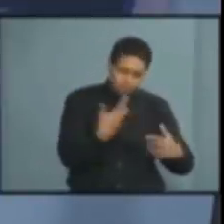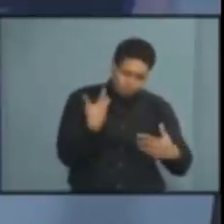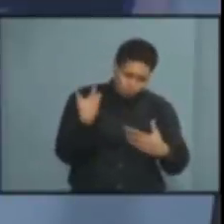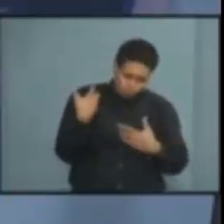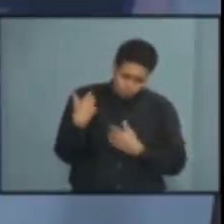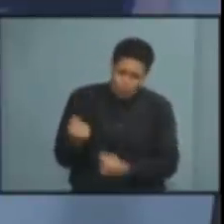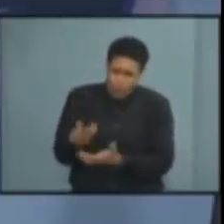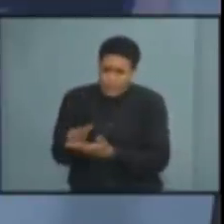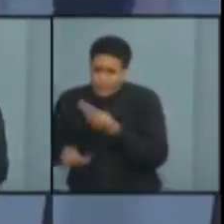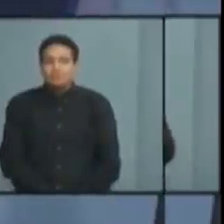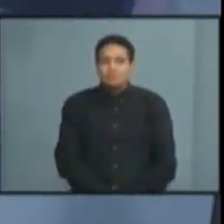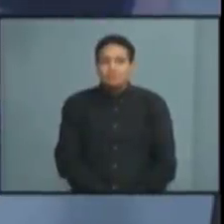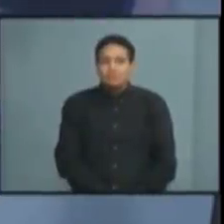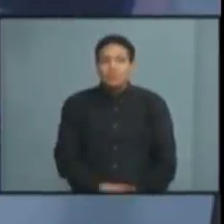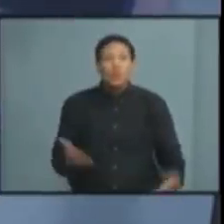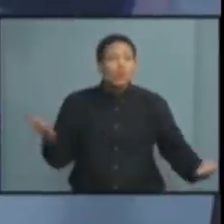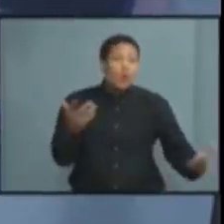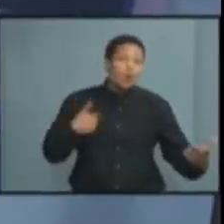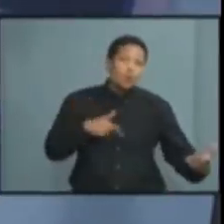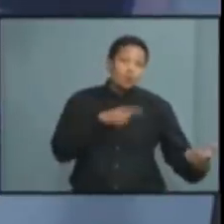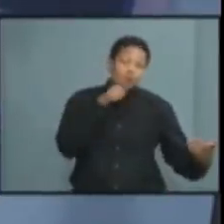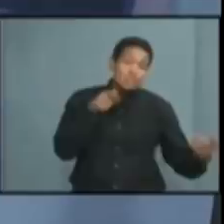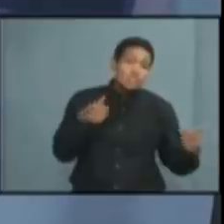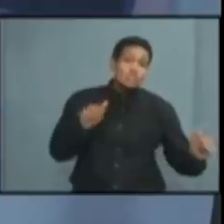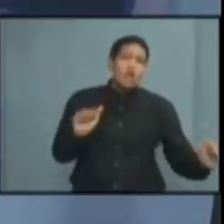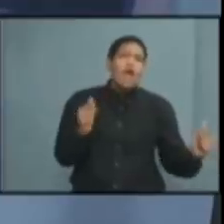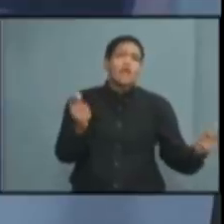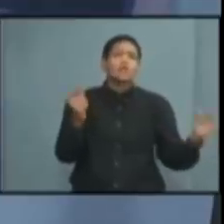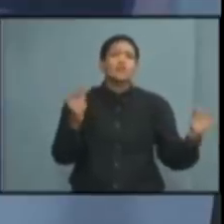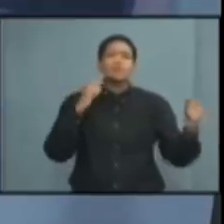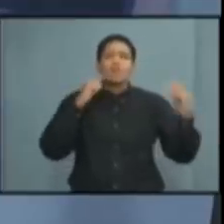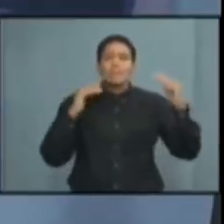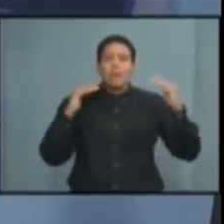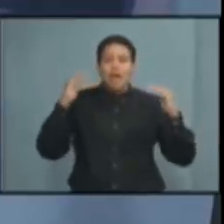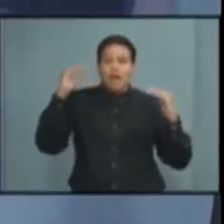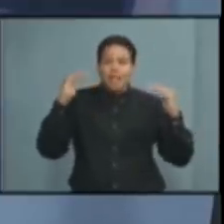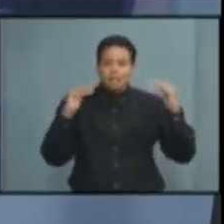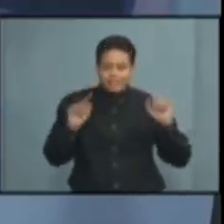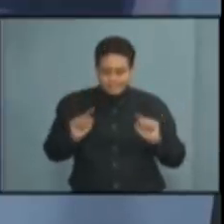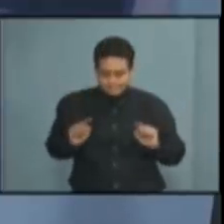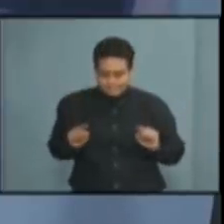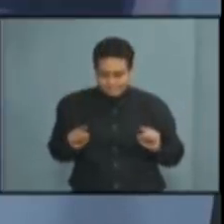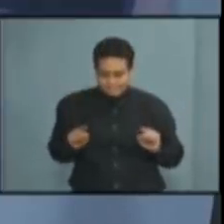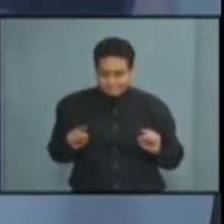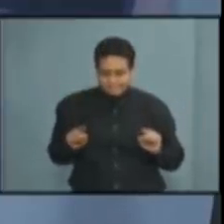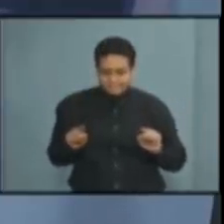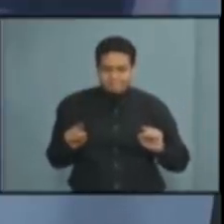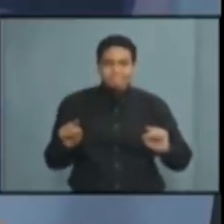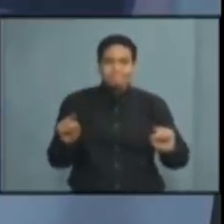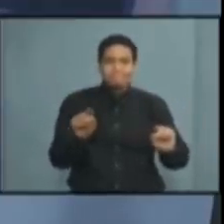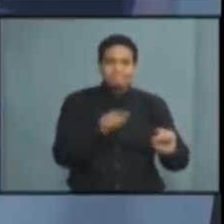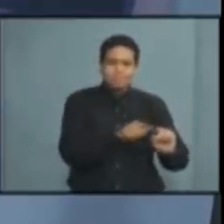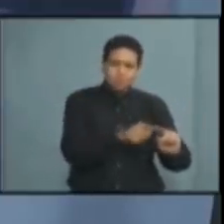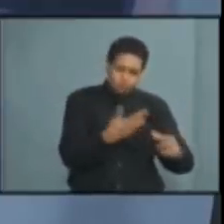what we have been trying to do is a balance between very strong economic